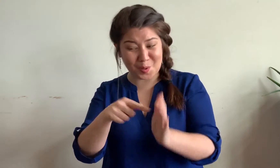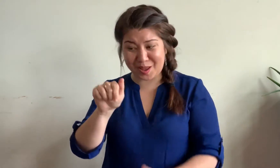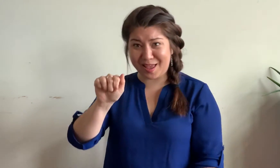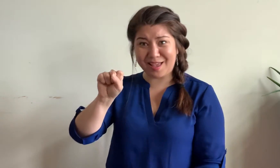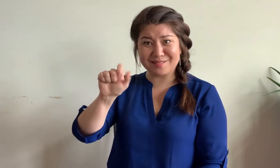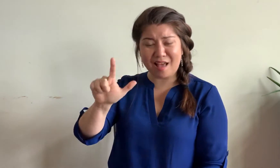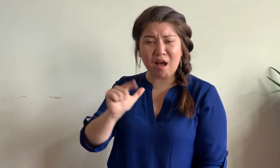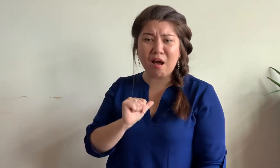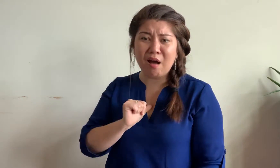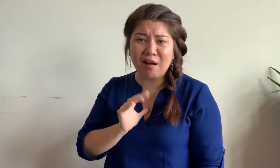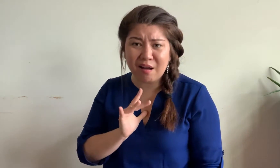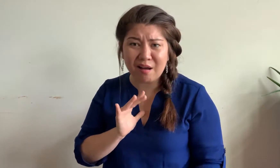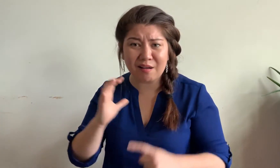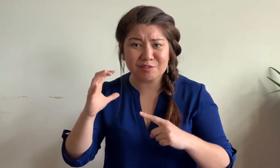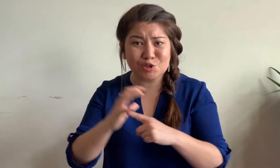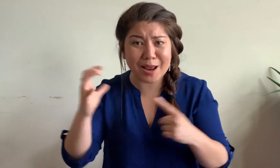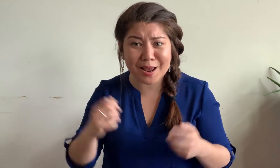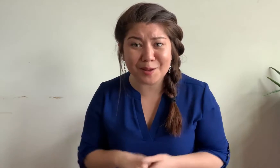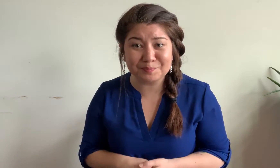how ASL is CHAMP